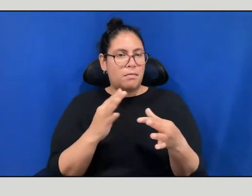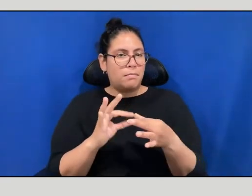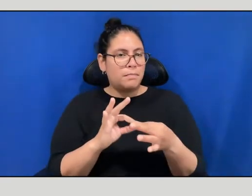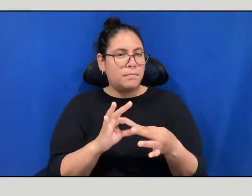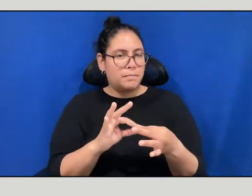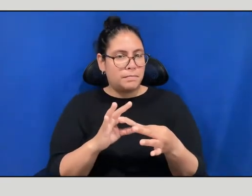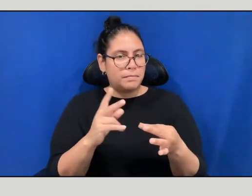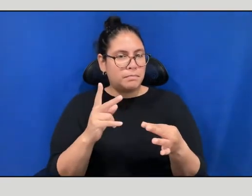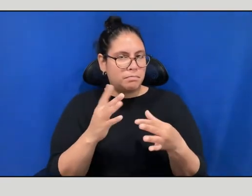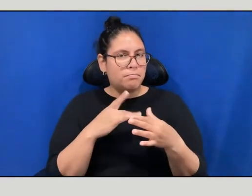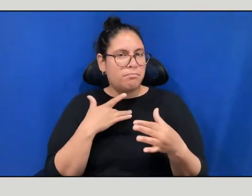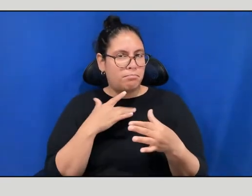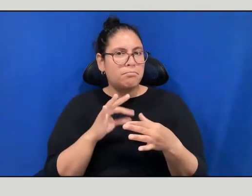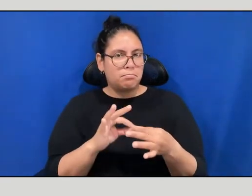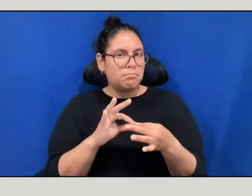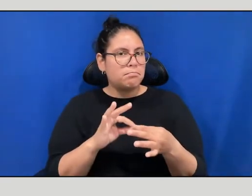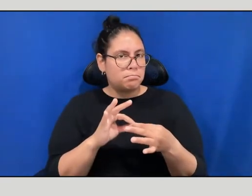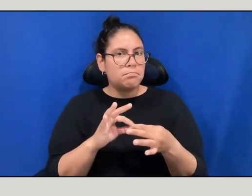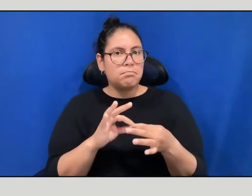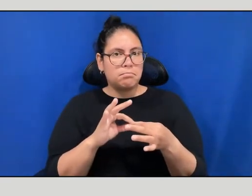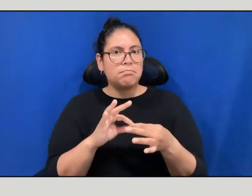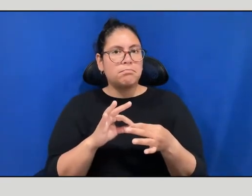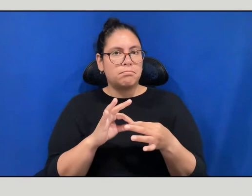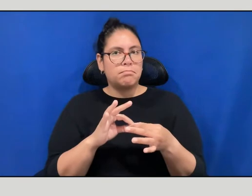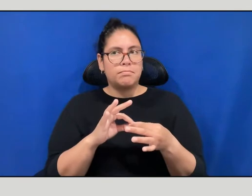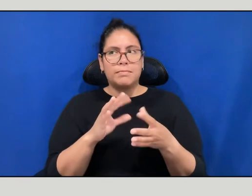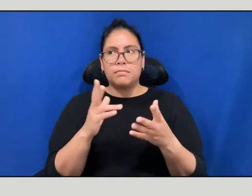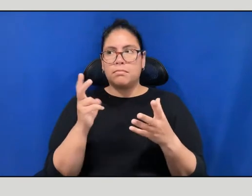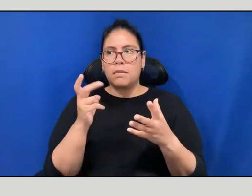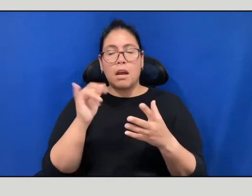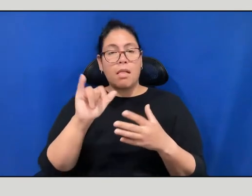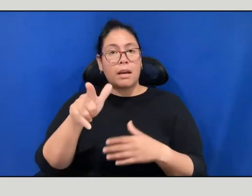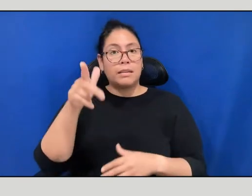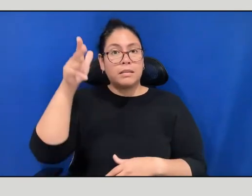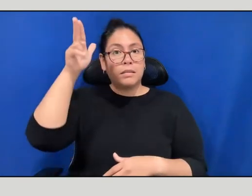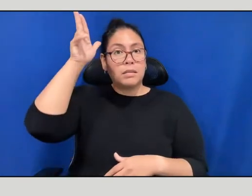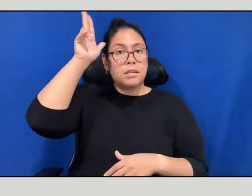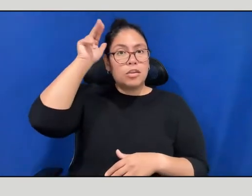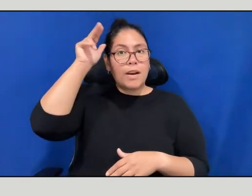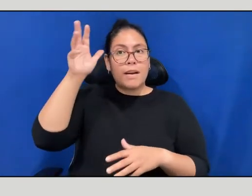a king and his horse, a victory king and his horse. [Elizabeth] Ah, yeah, yeah.